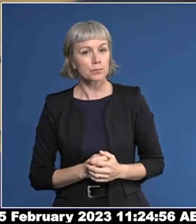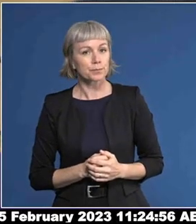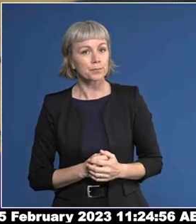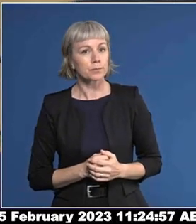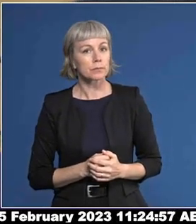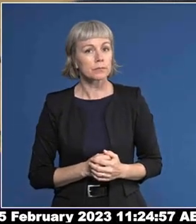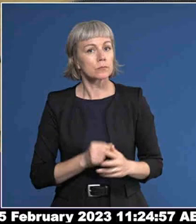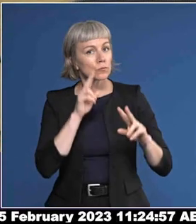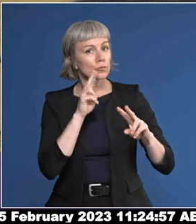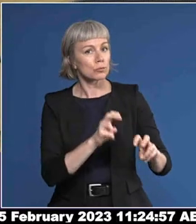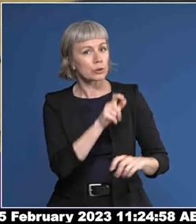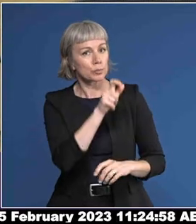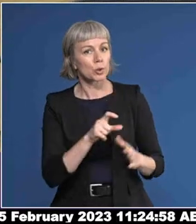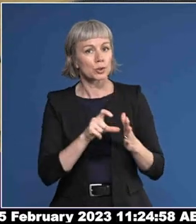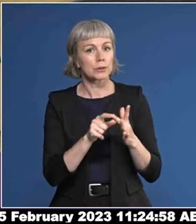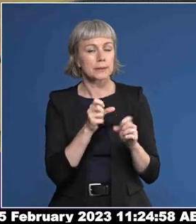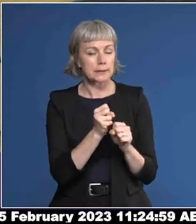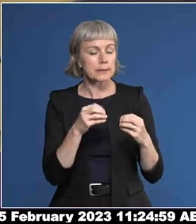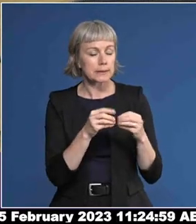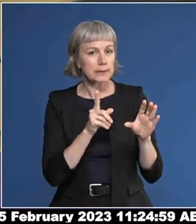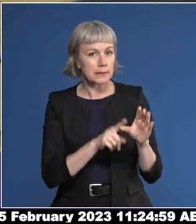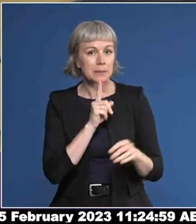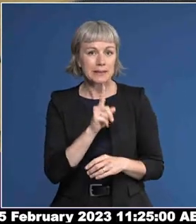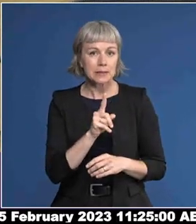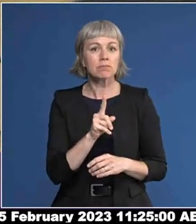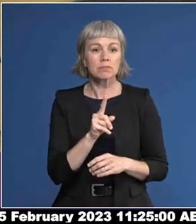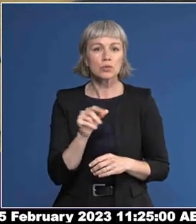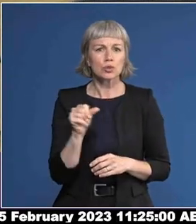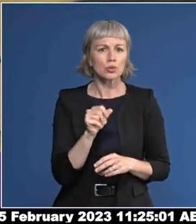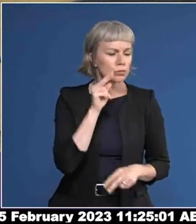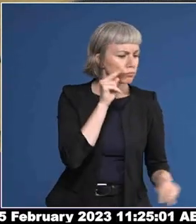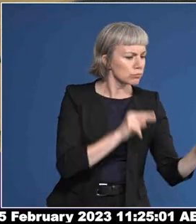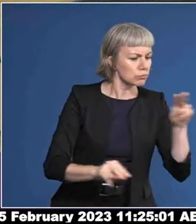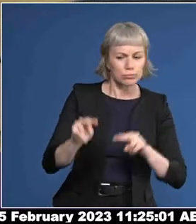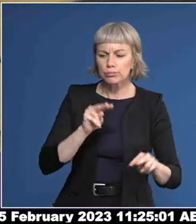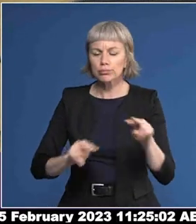suggest best-practice frameworks, but she also refers to a concept called active